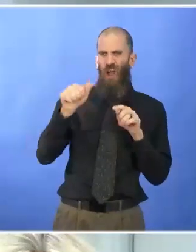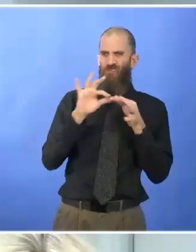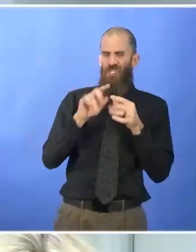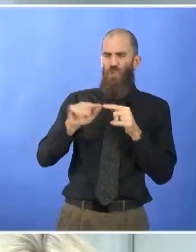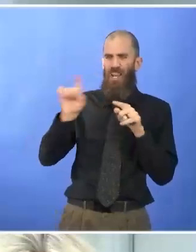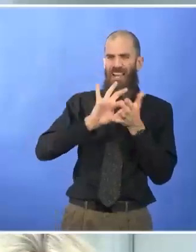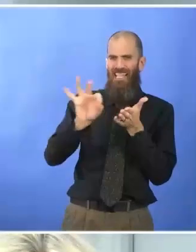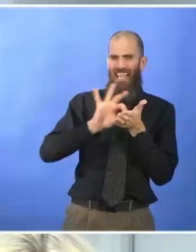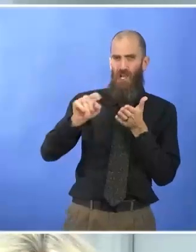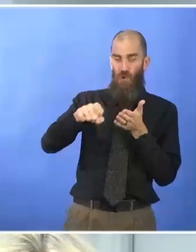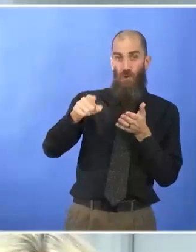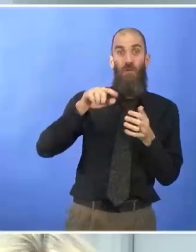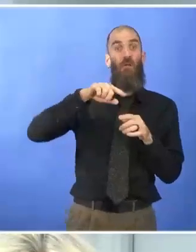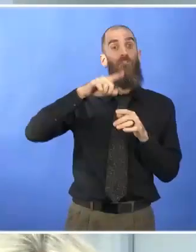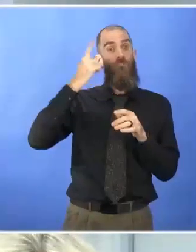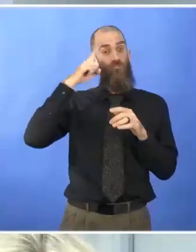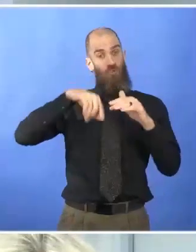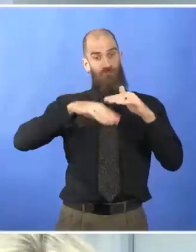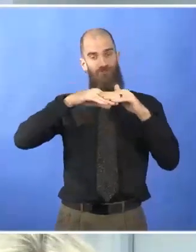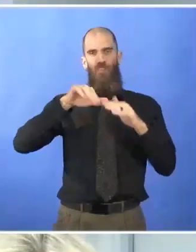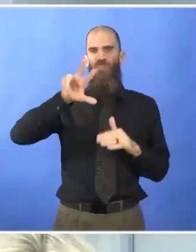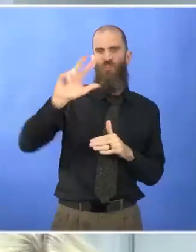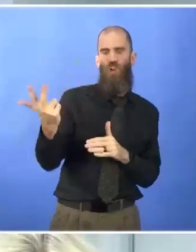AUTOMATED SYSTEM, OR FIVE DOLLARS WHEN MADE WITH A LIVE